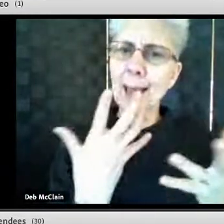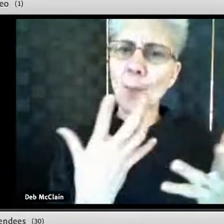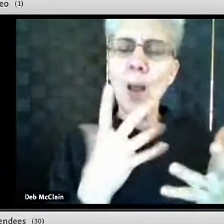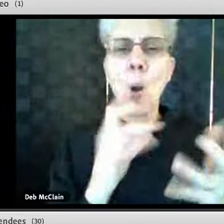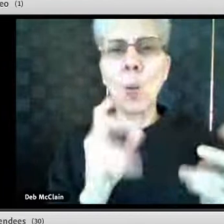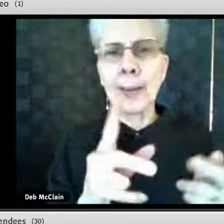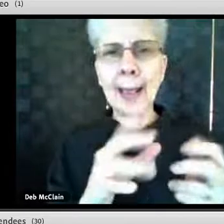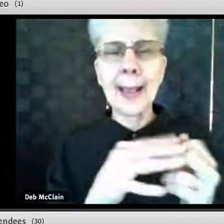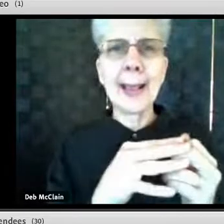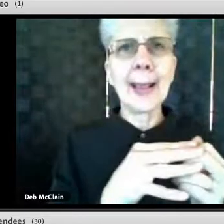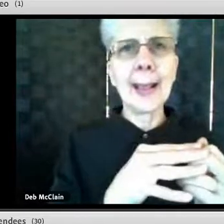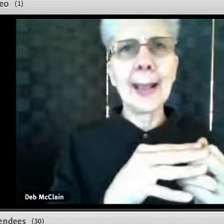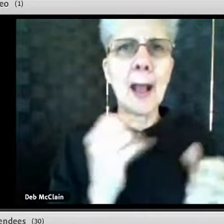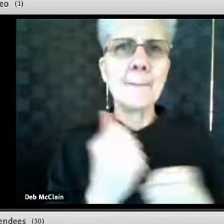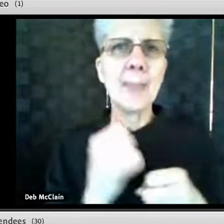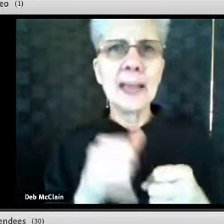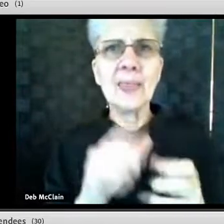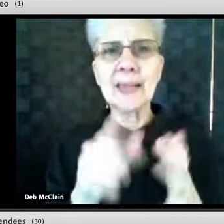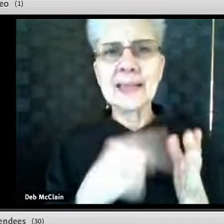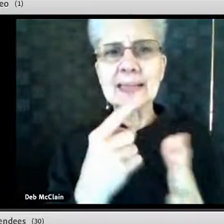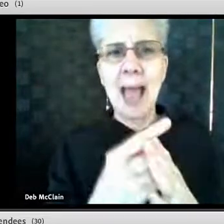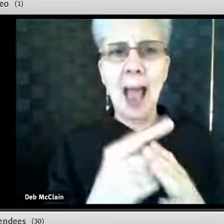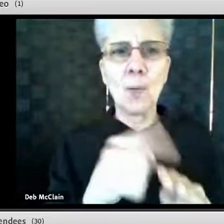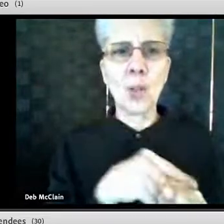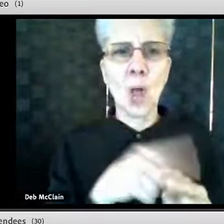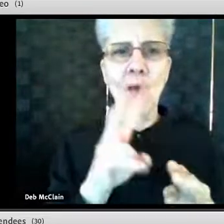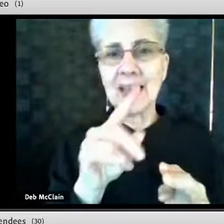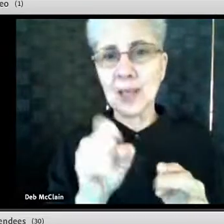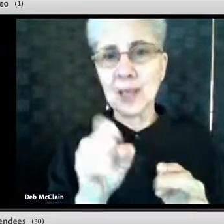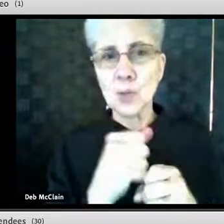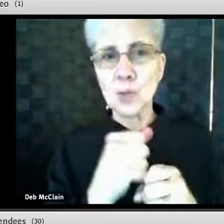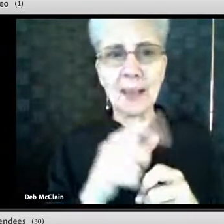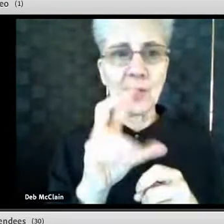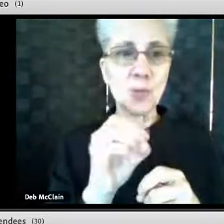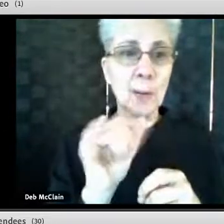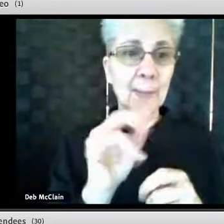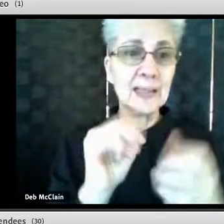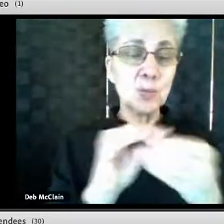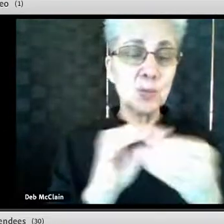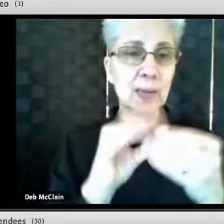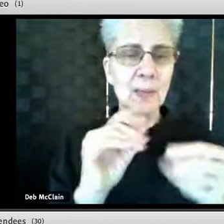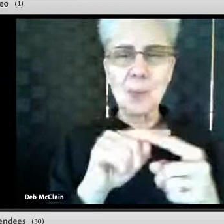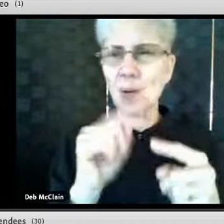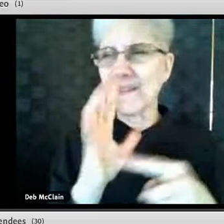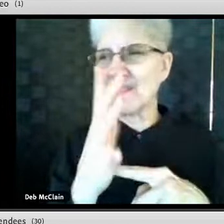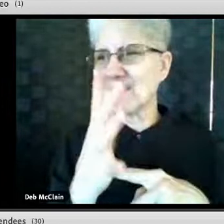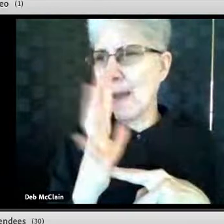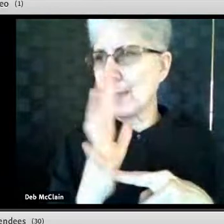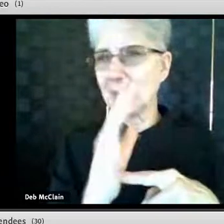so I can start to say, like, "Okay. I'm making these hour-long videos," or, "I'm making these 30-minute story times,